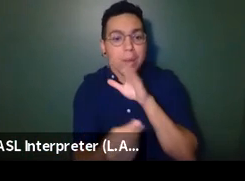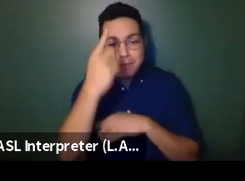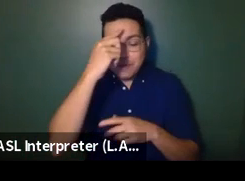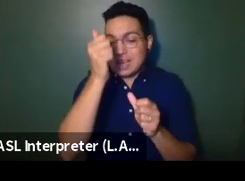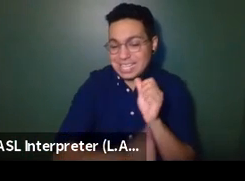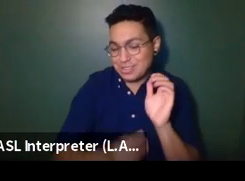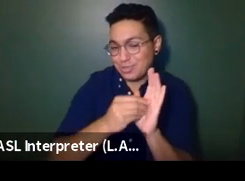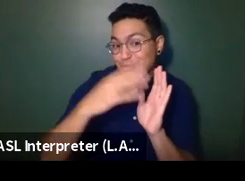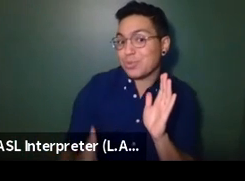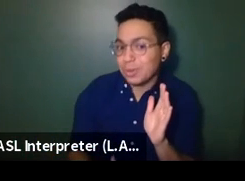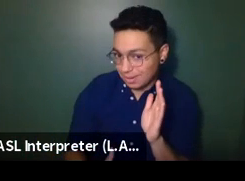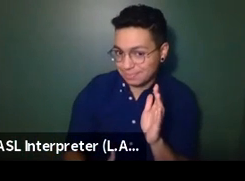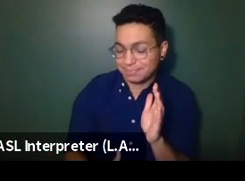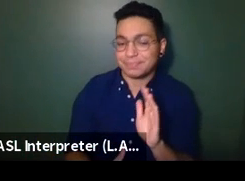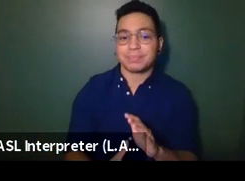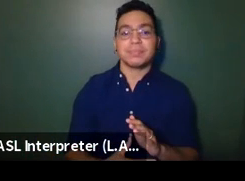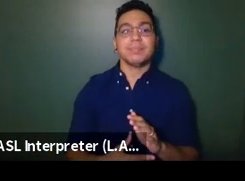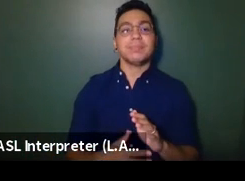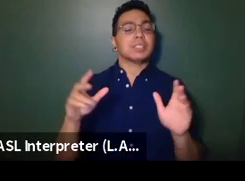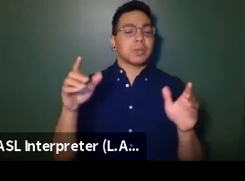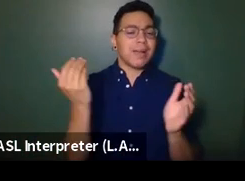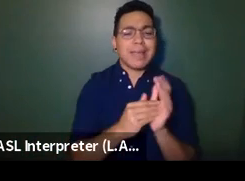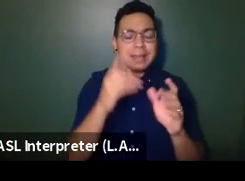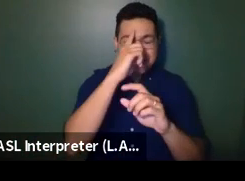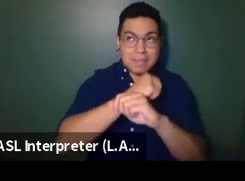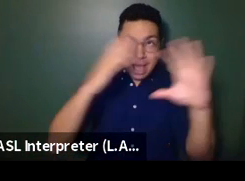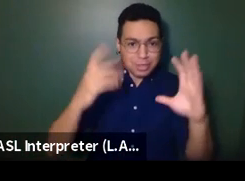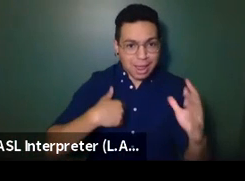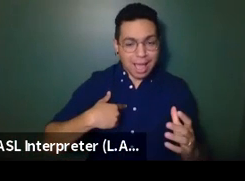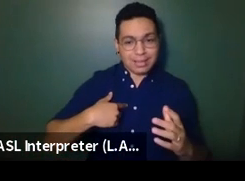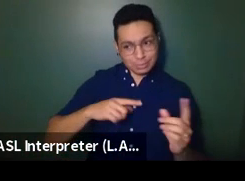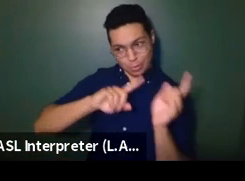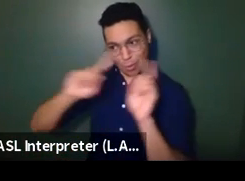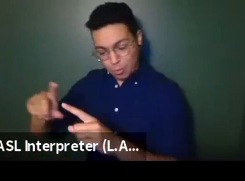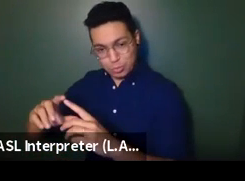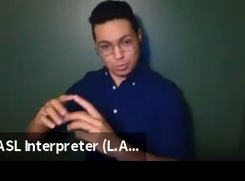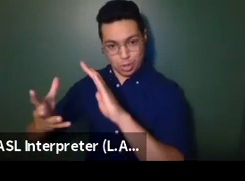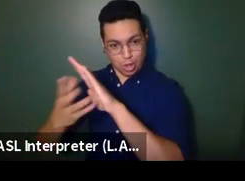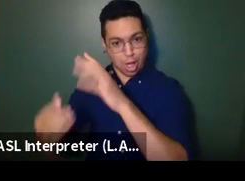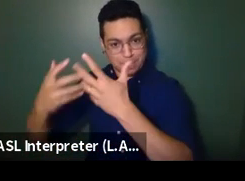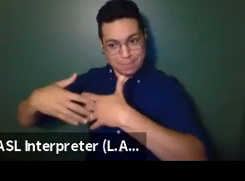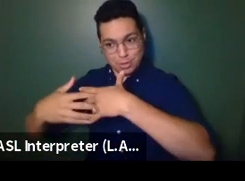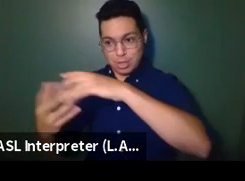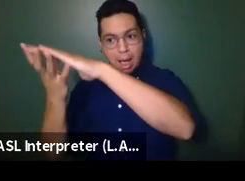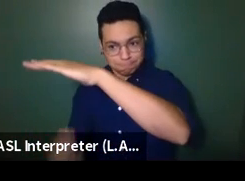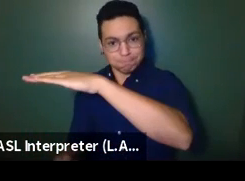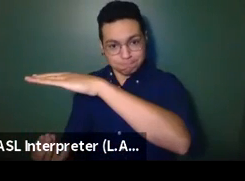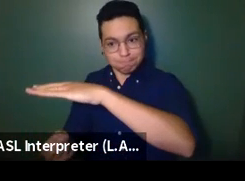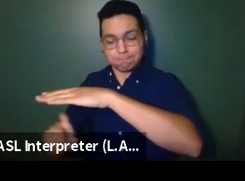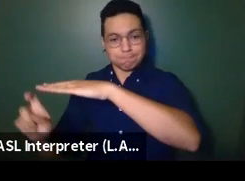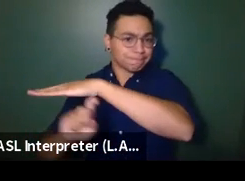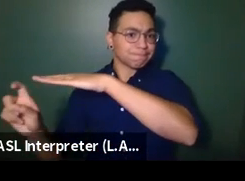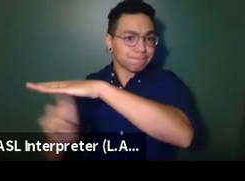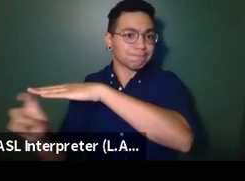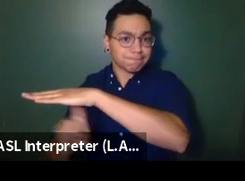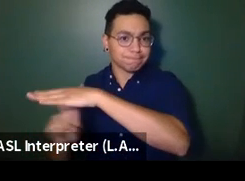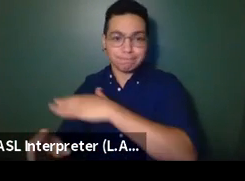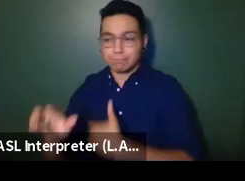Katherine Livick - ESD 112: So again, back to the physical classroom, I go to the copier I make 27 copies or 38 copies or I don't know what our class sizes are